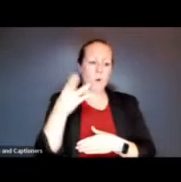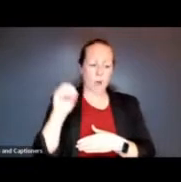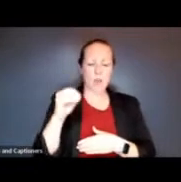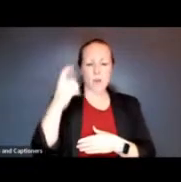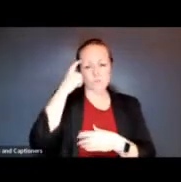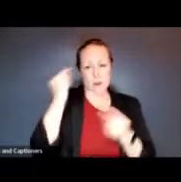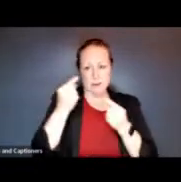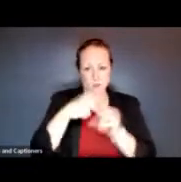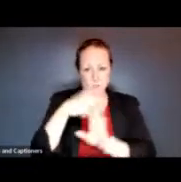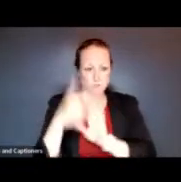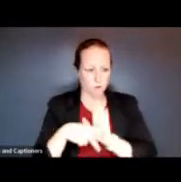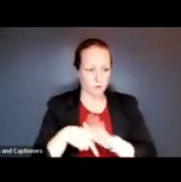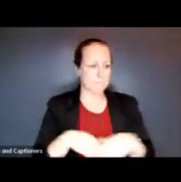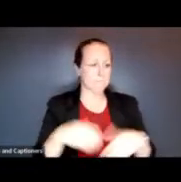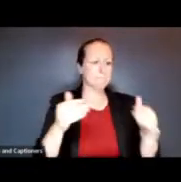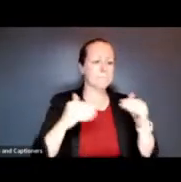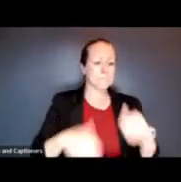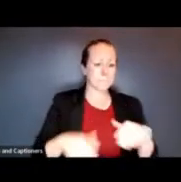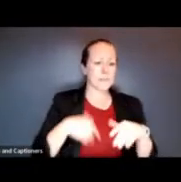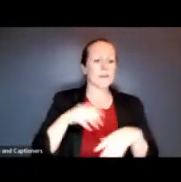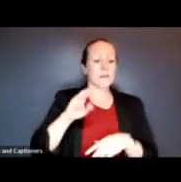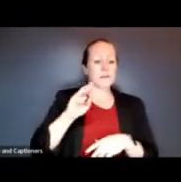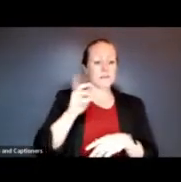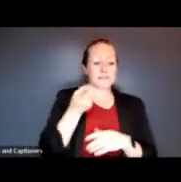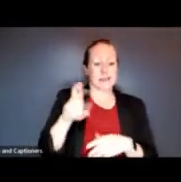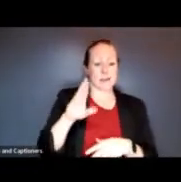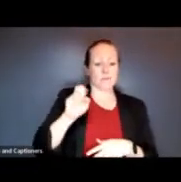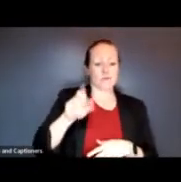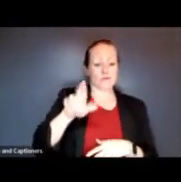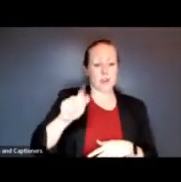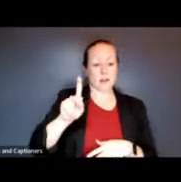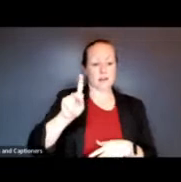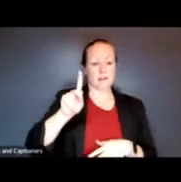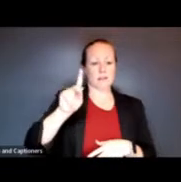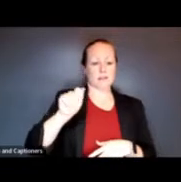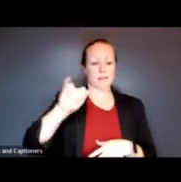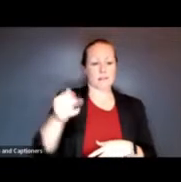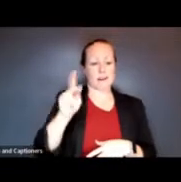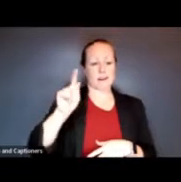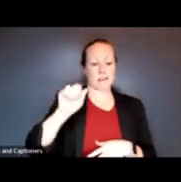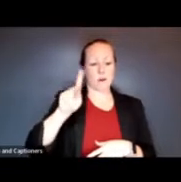Dr. Maria Kajankova. And Maria is clinical instructor in the development of rehabilitation